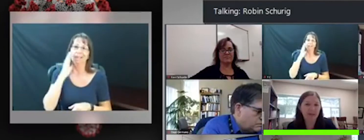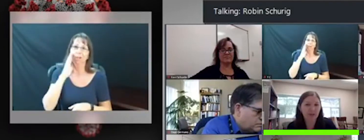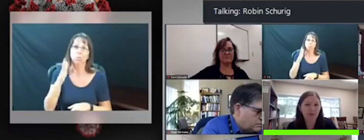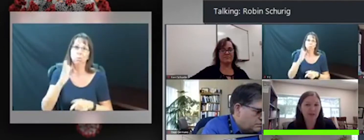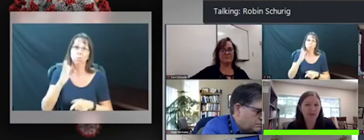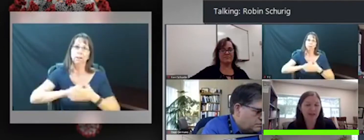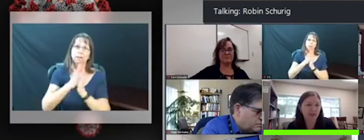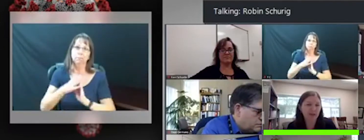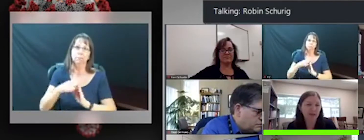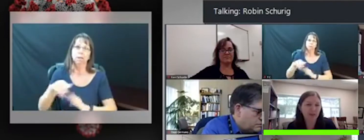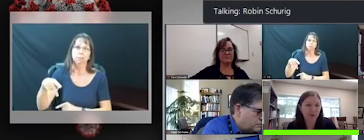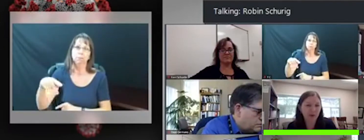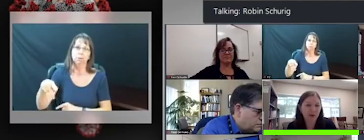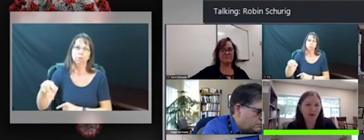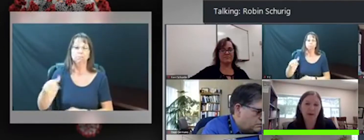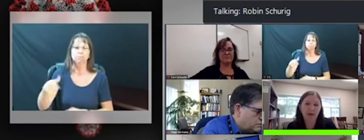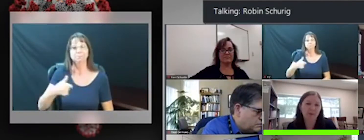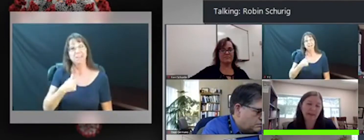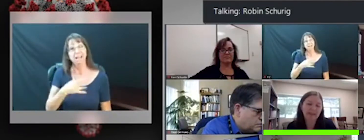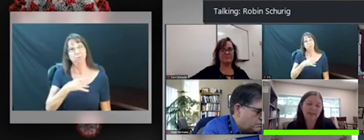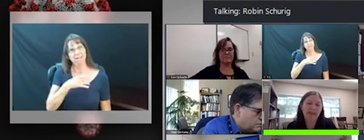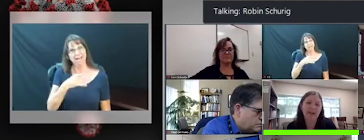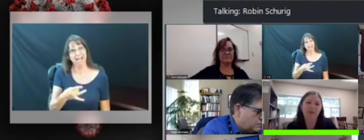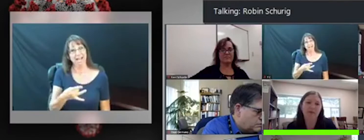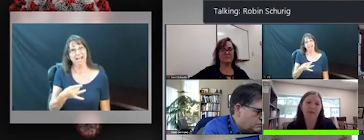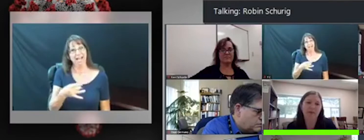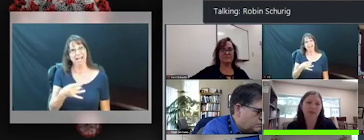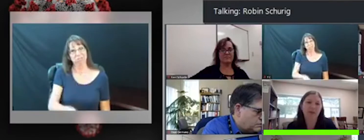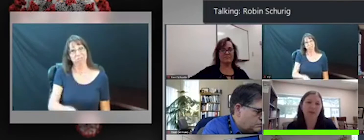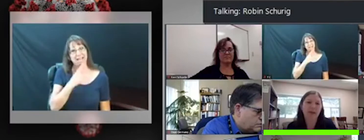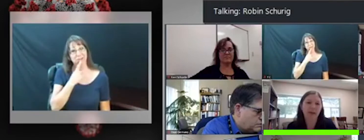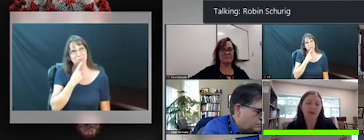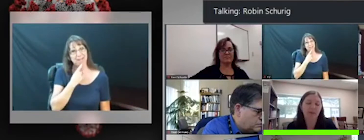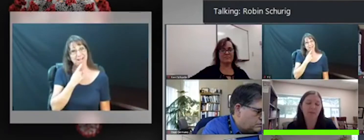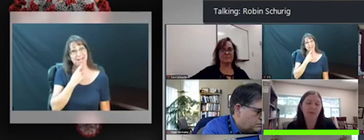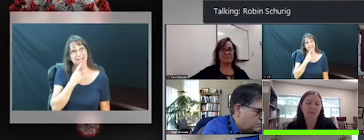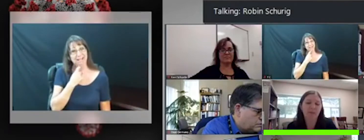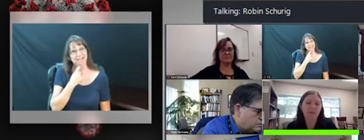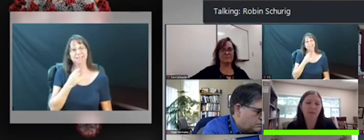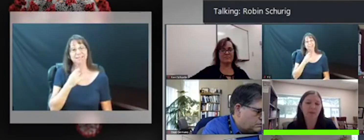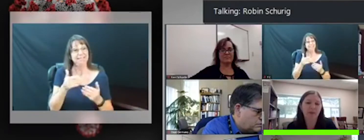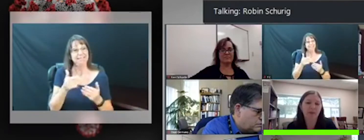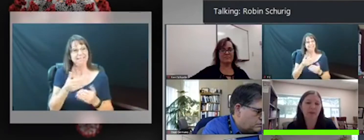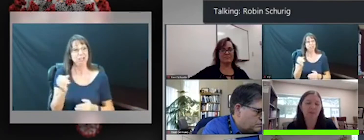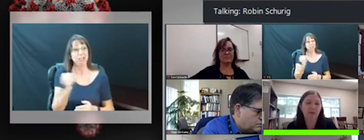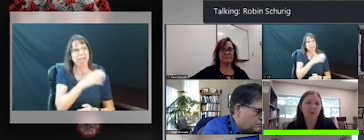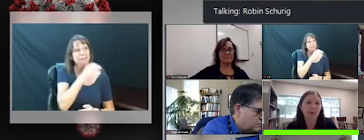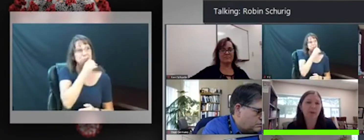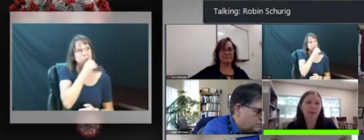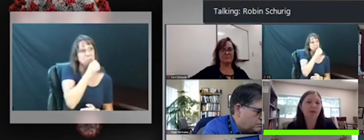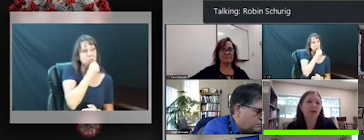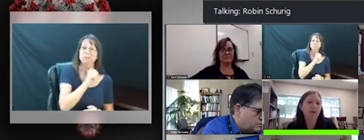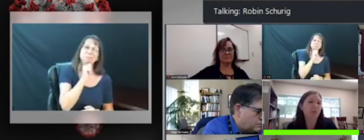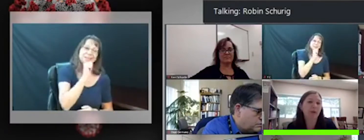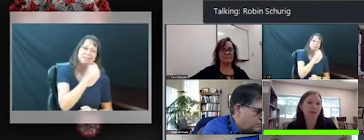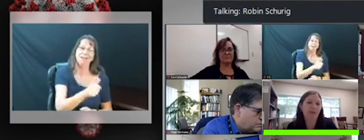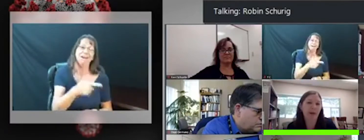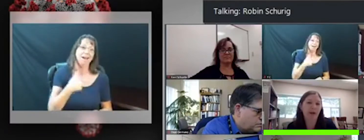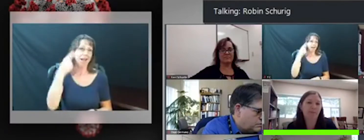be easier for us to get back to the orange quicker, but, realistically, I don't think that's very likely. I think we probably will be moving into the purple two weeks from now.